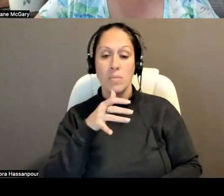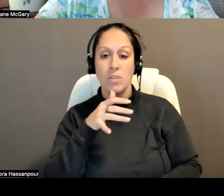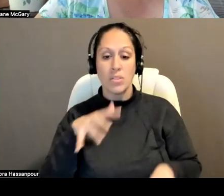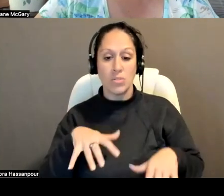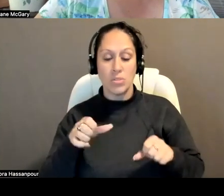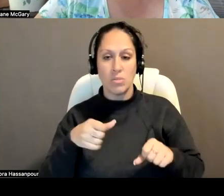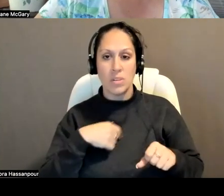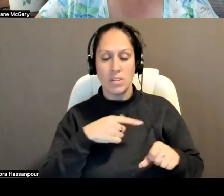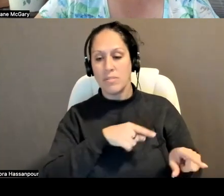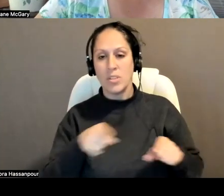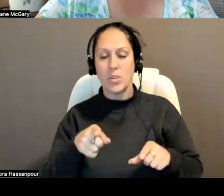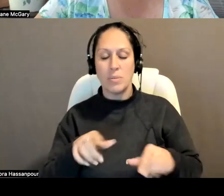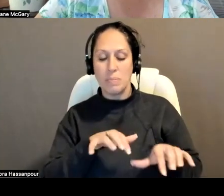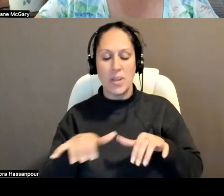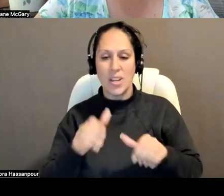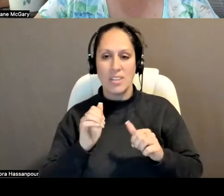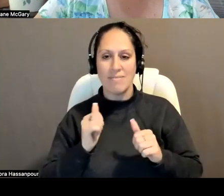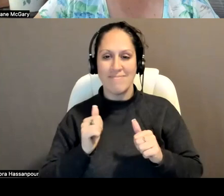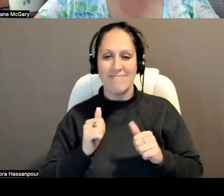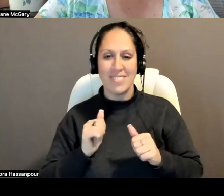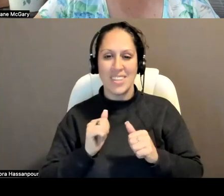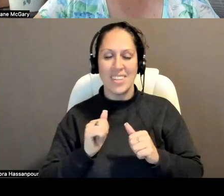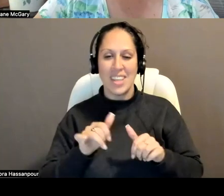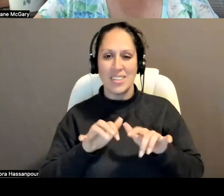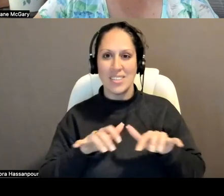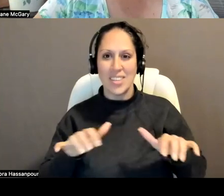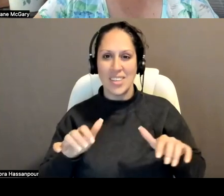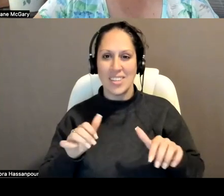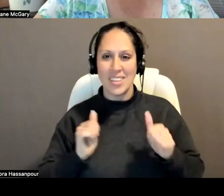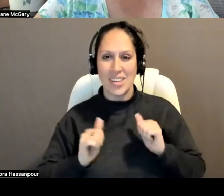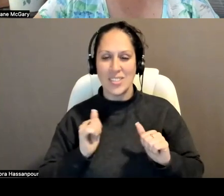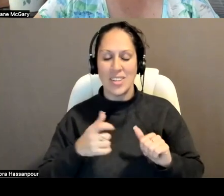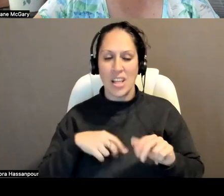me to a piano concert, and I was looking at that grand piano. And I thought, "That was an